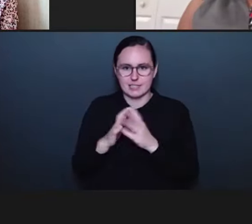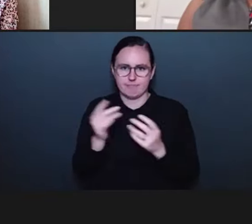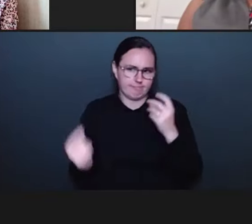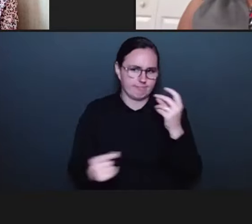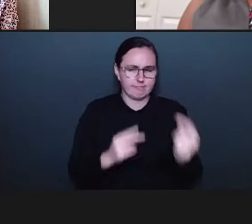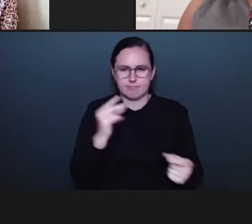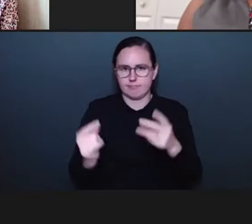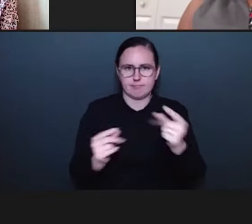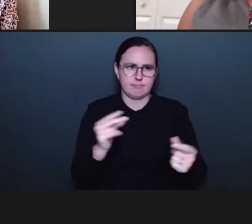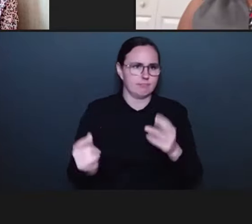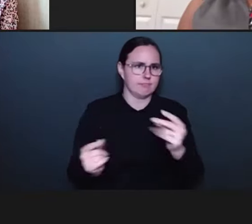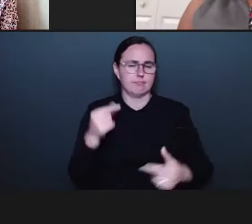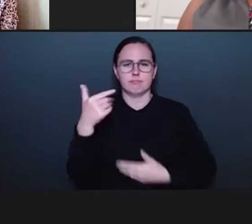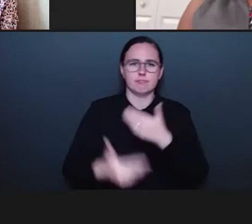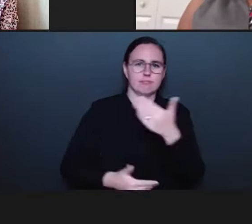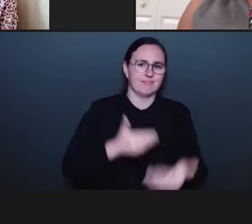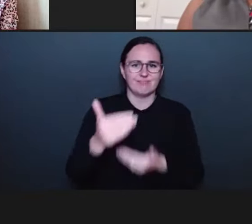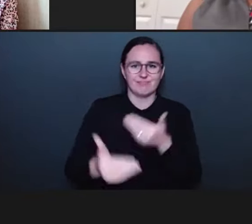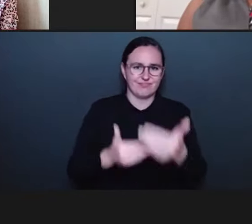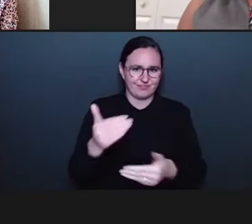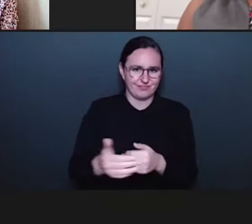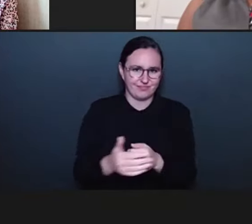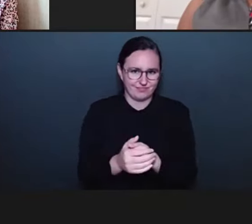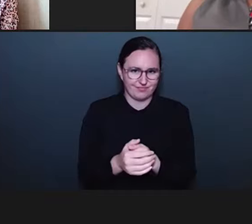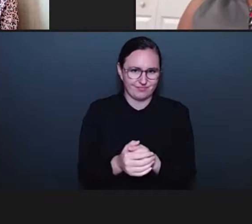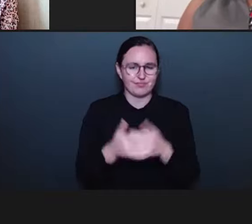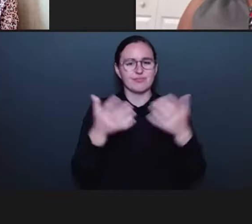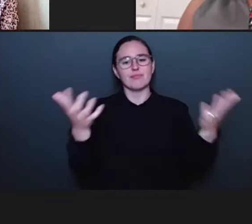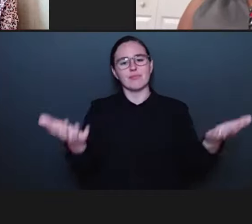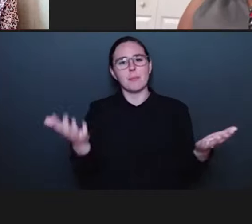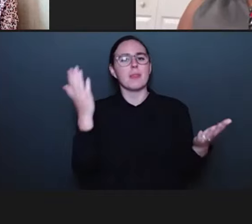I know I spoke about mitigation earlier on, but it's a case where how do we get private sector?